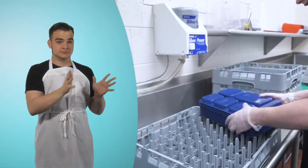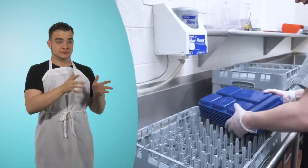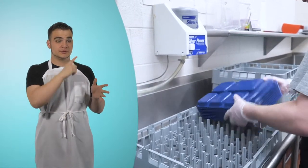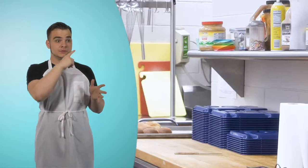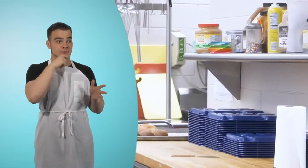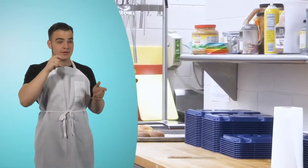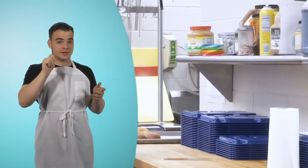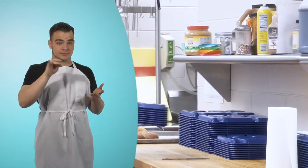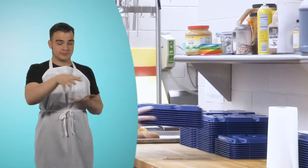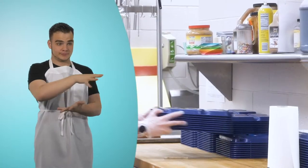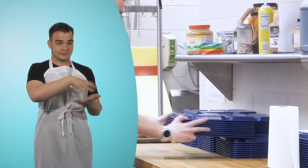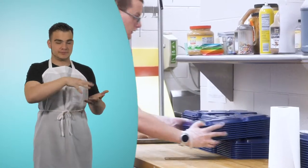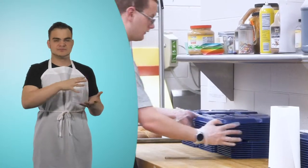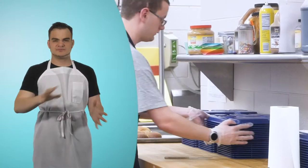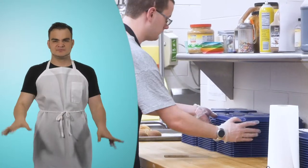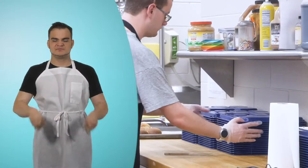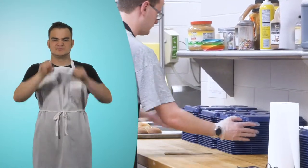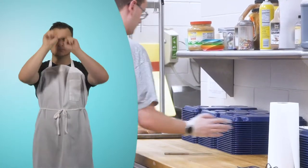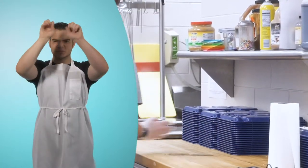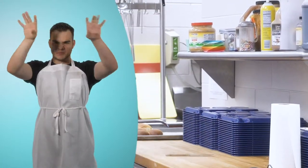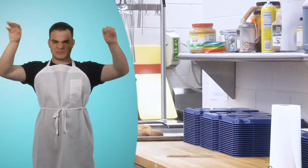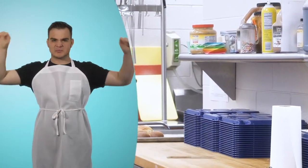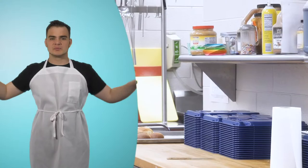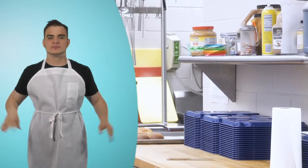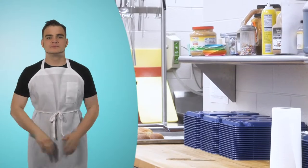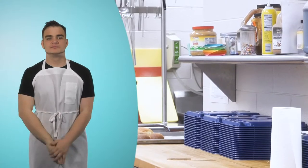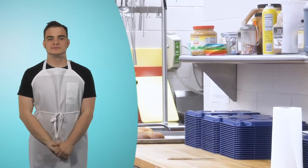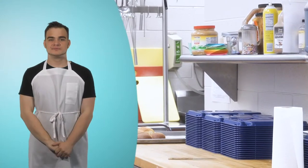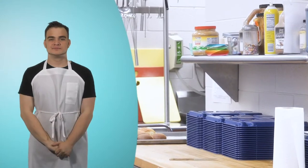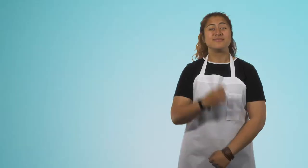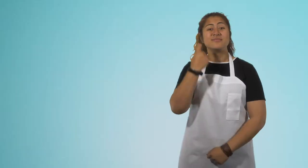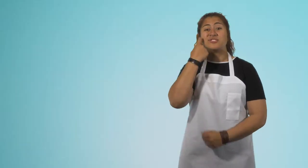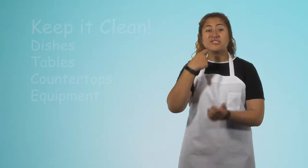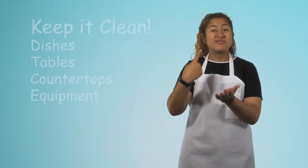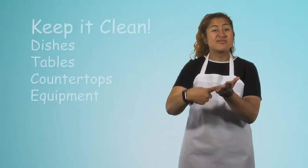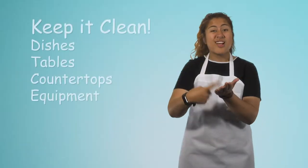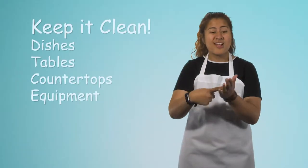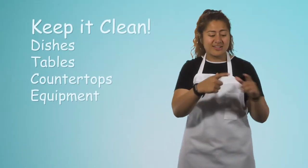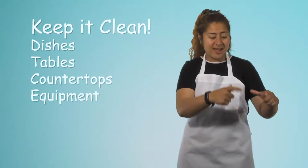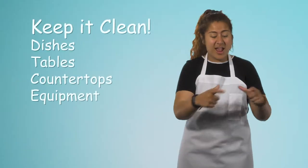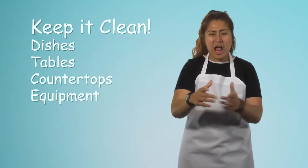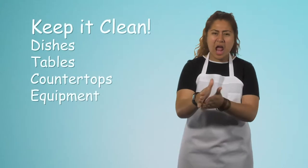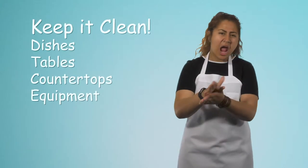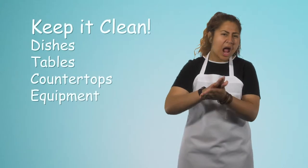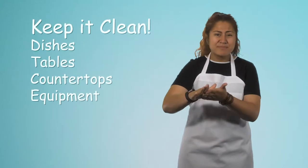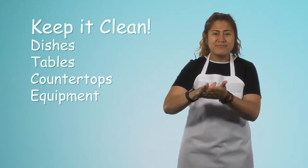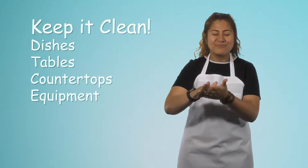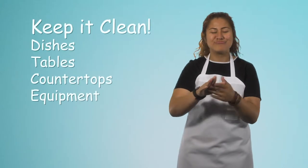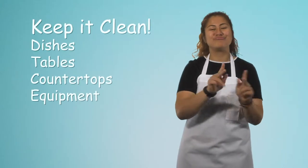You want the dishes to air-dry before being put away. We just discussed how it was important to keep the dishes clean.